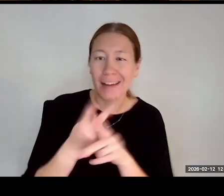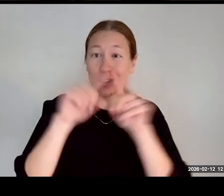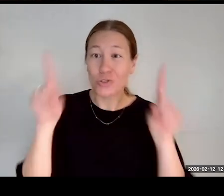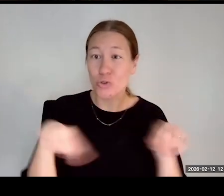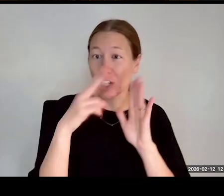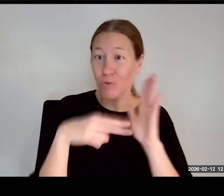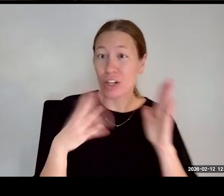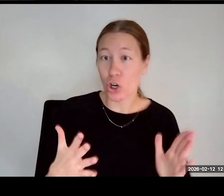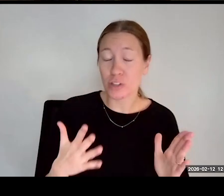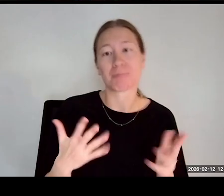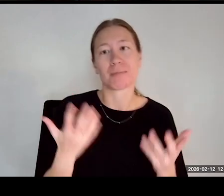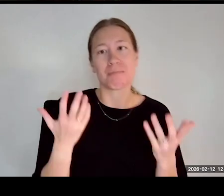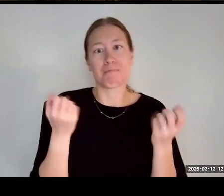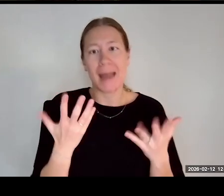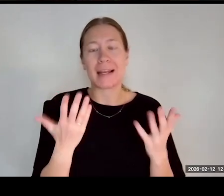of assistive tech most people are familiar with.